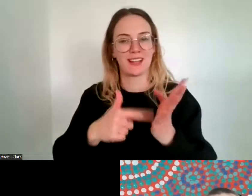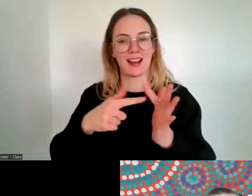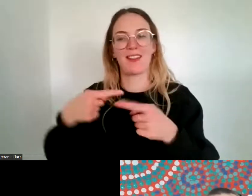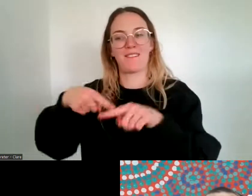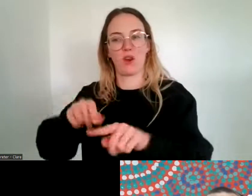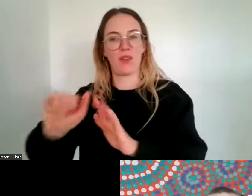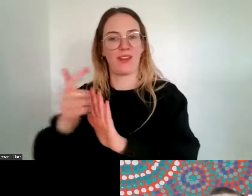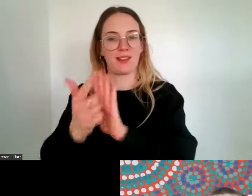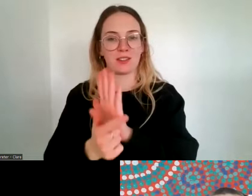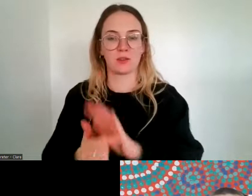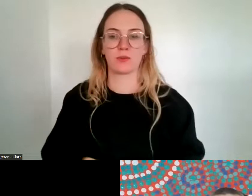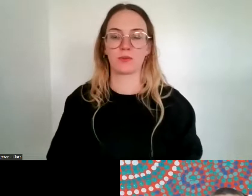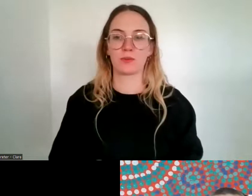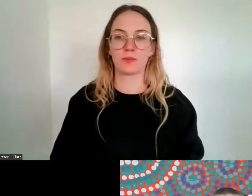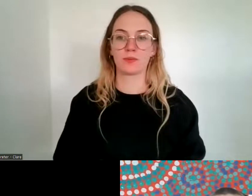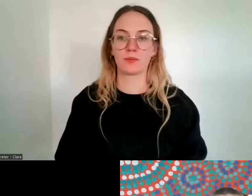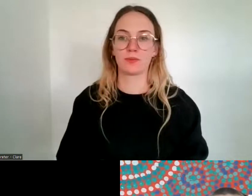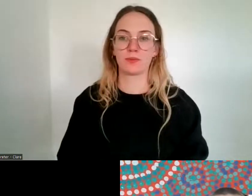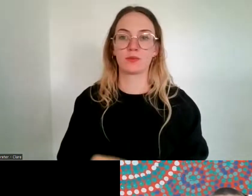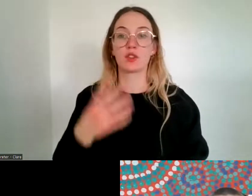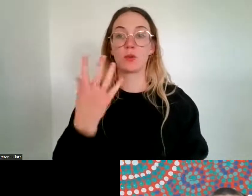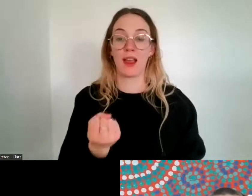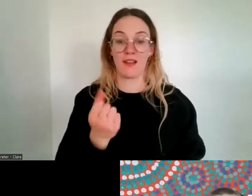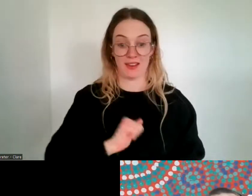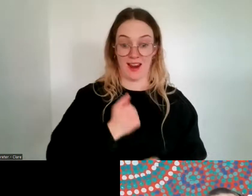is provision within the Guardianship and Administration Act in Queensland that applies